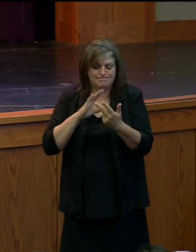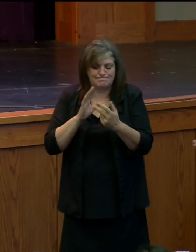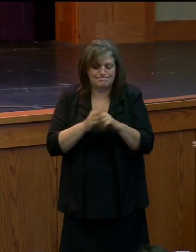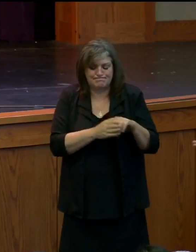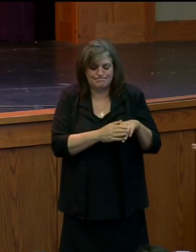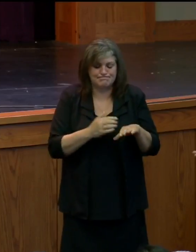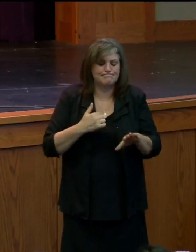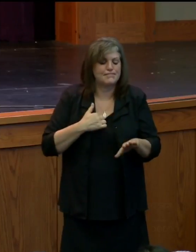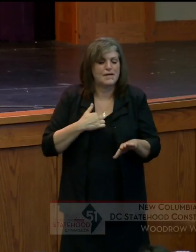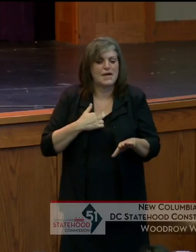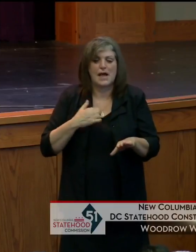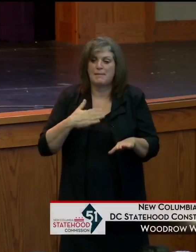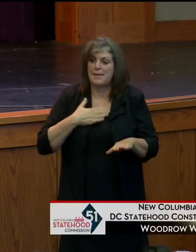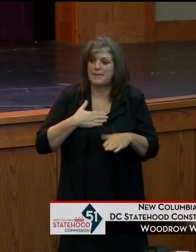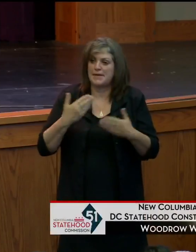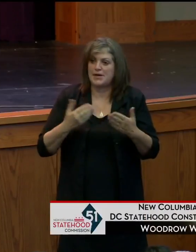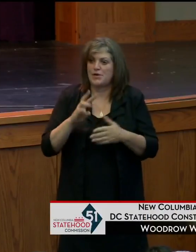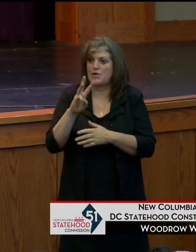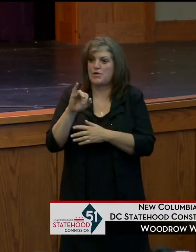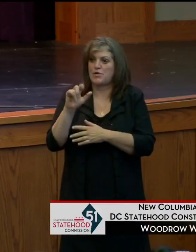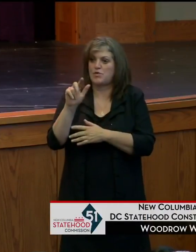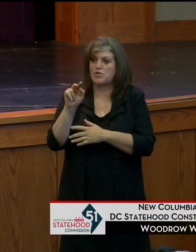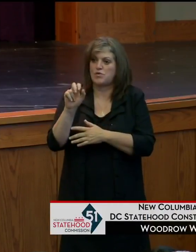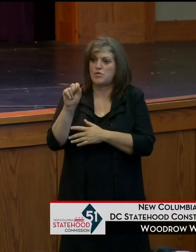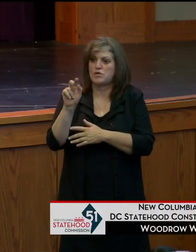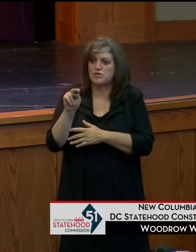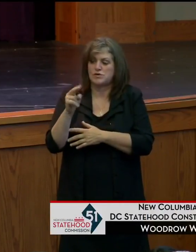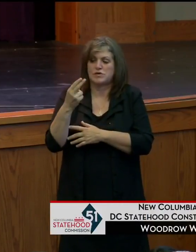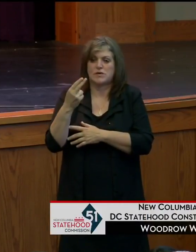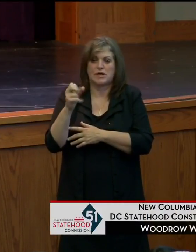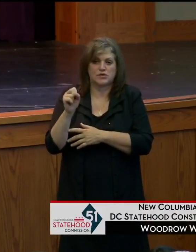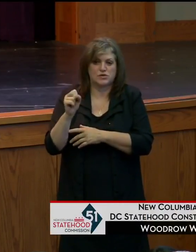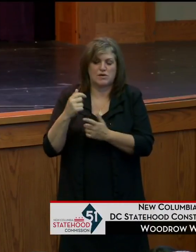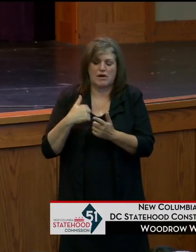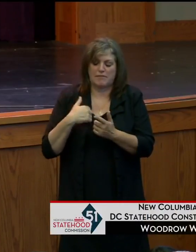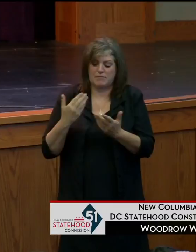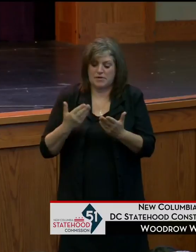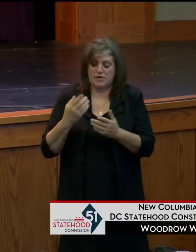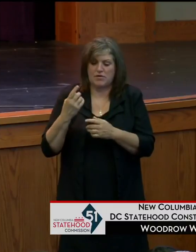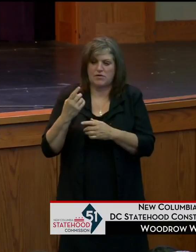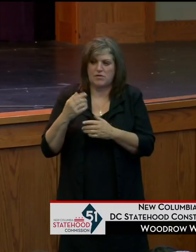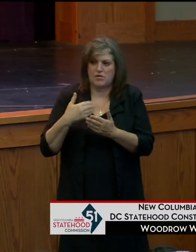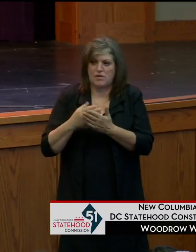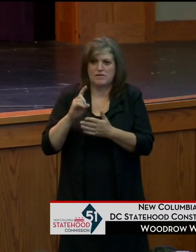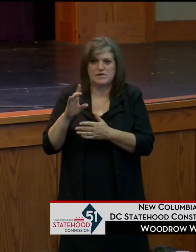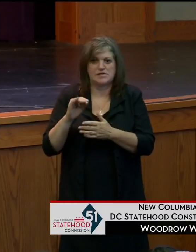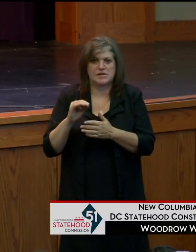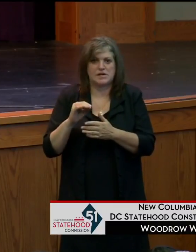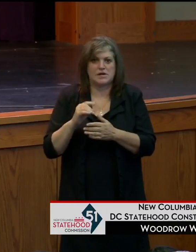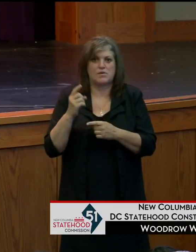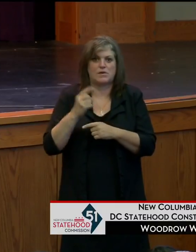I'M VERY HAPPY TO BE HERE IN WILSON HIGH SCHOOL. I CAME HERE TO D.C. THE DAY AFTER KENNEDY WAS ELECTED.